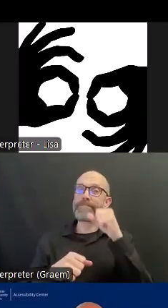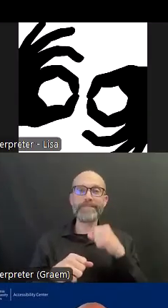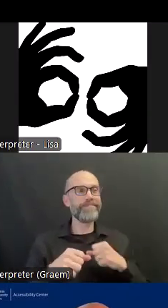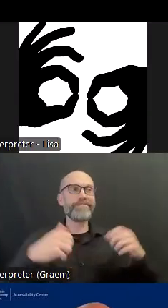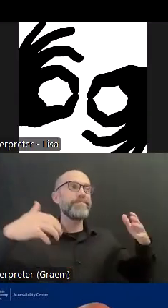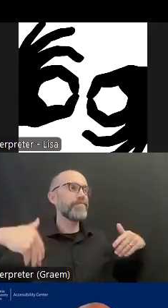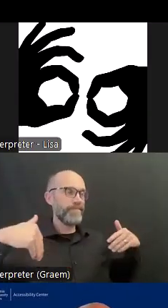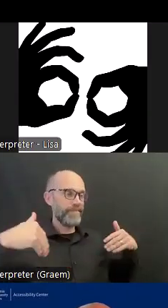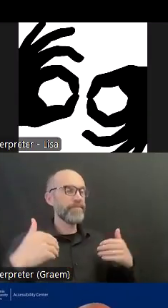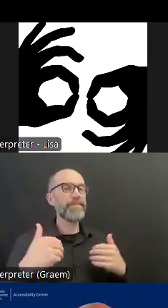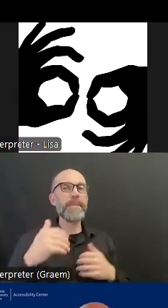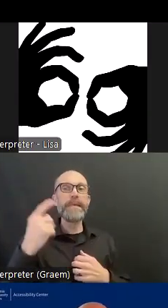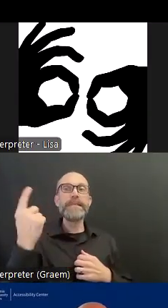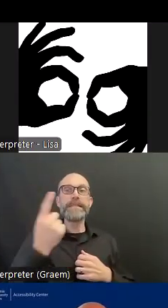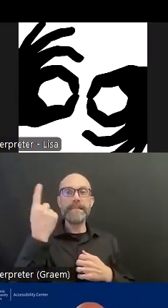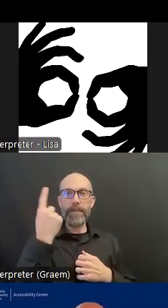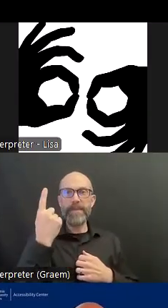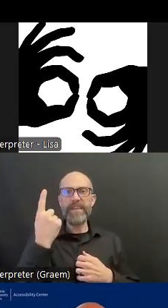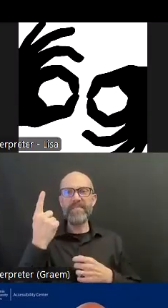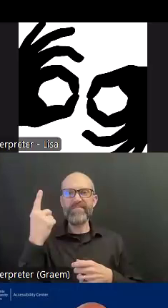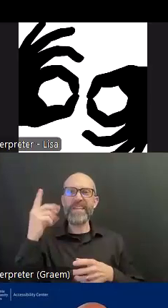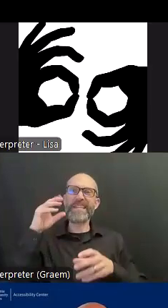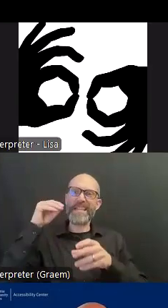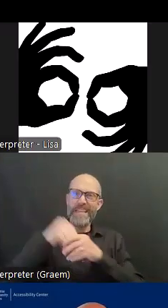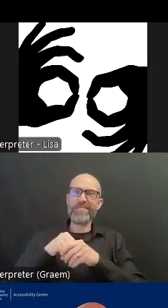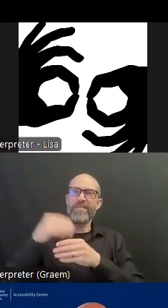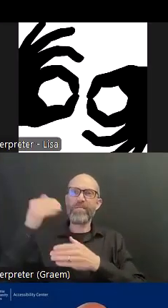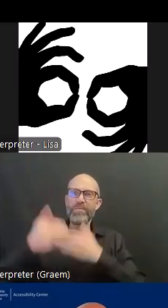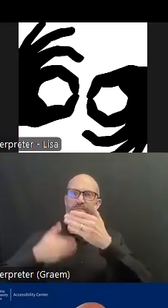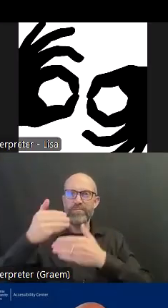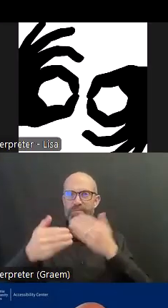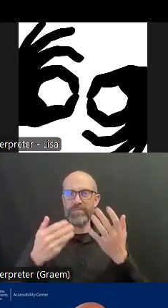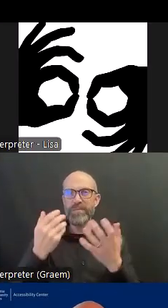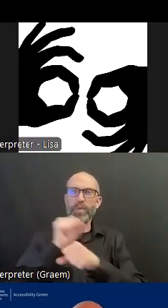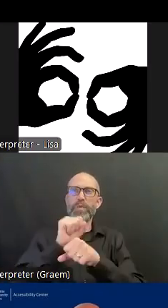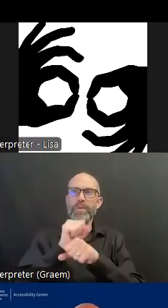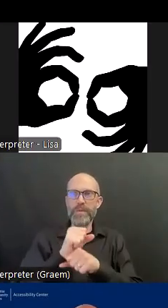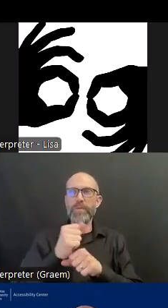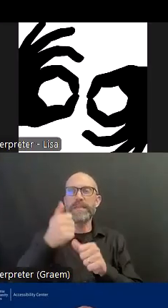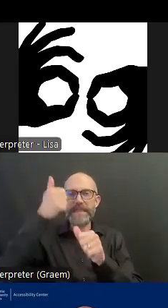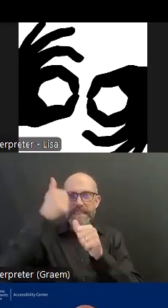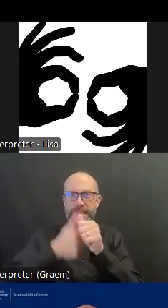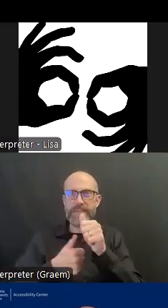But that's something that's in the works that would go into each of the elements.